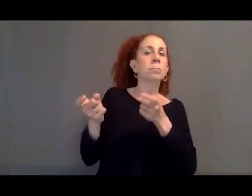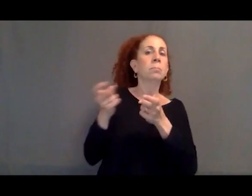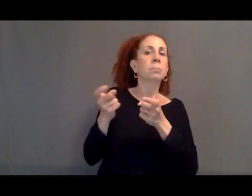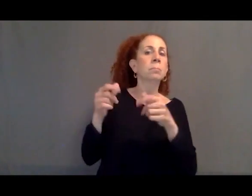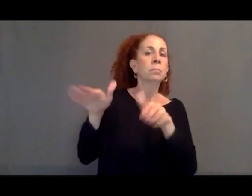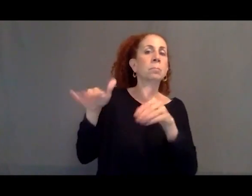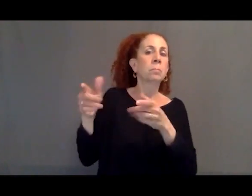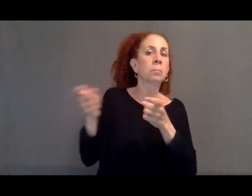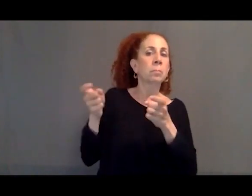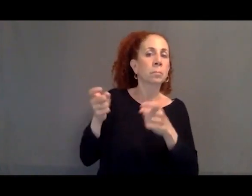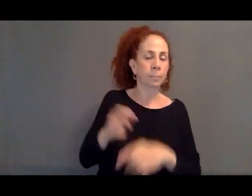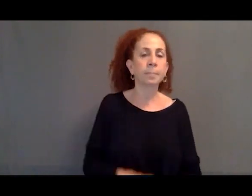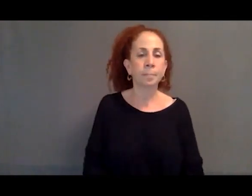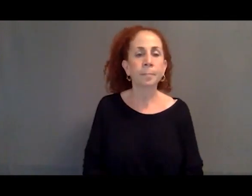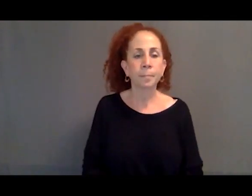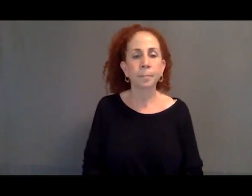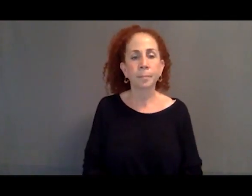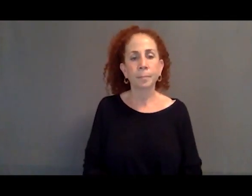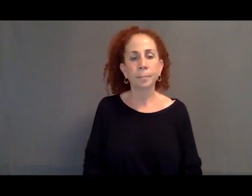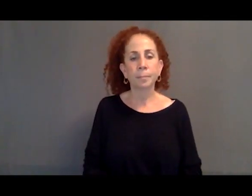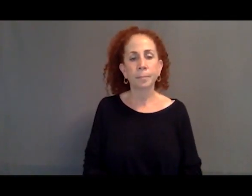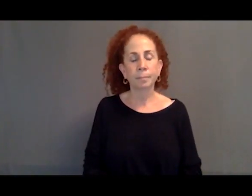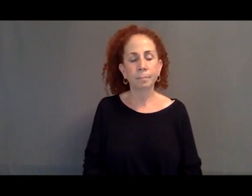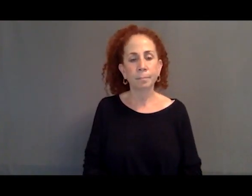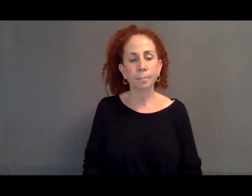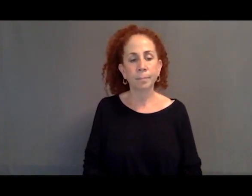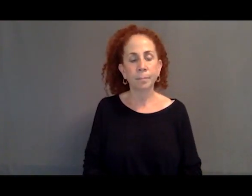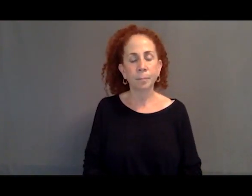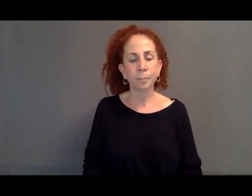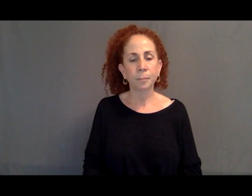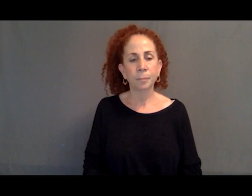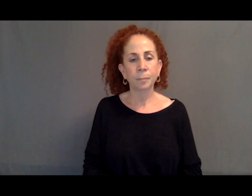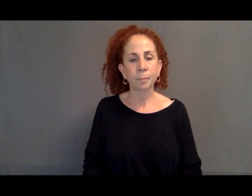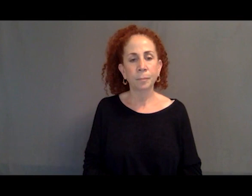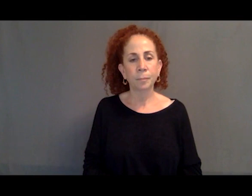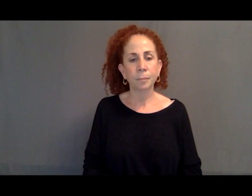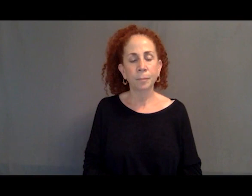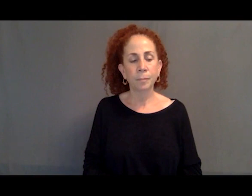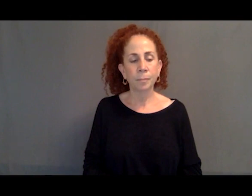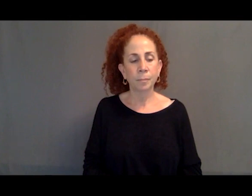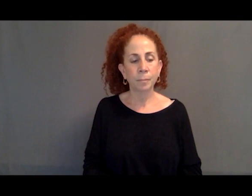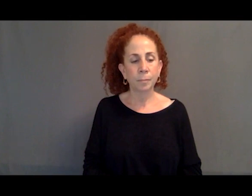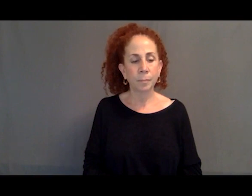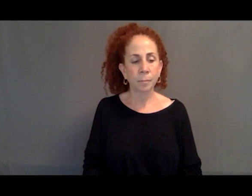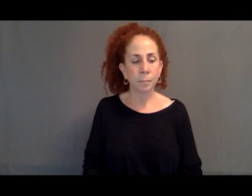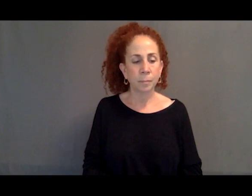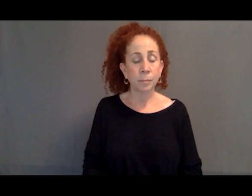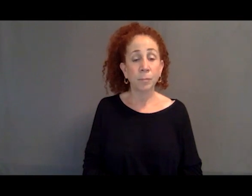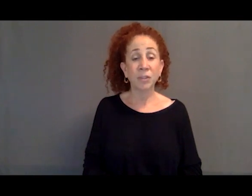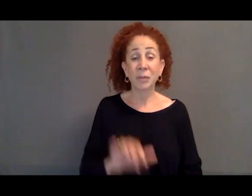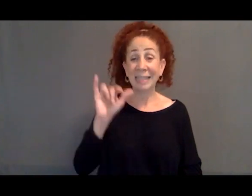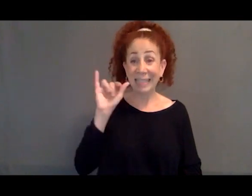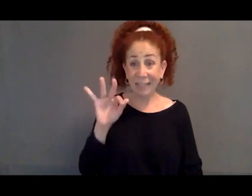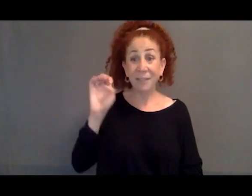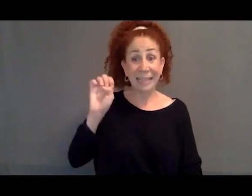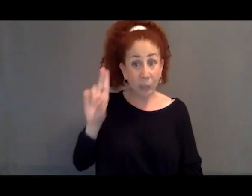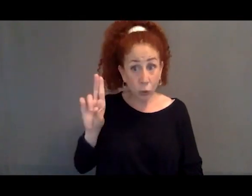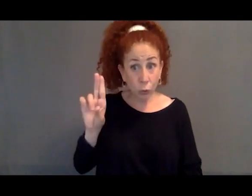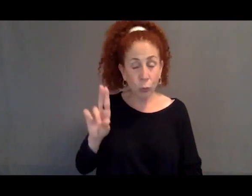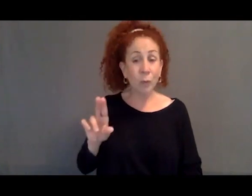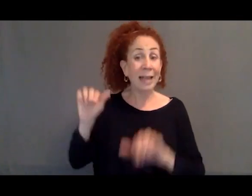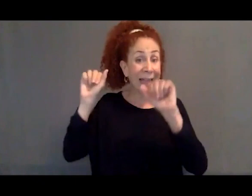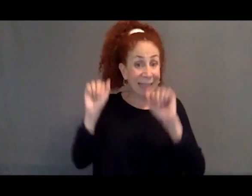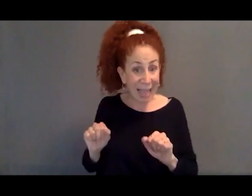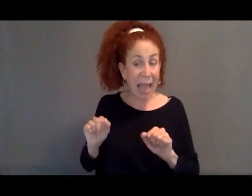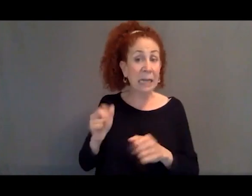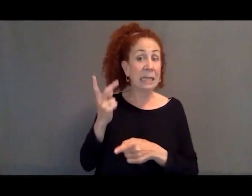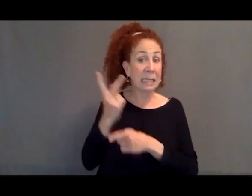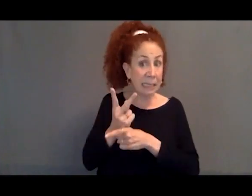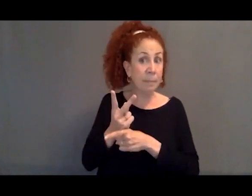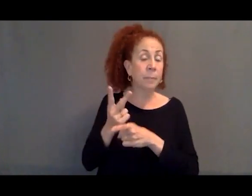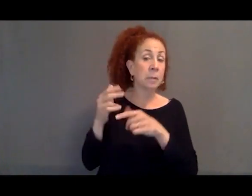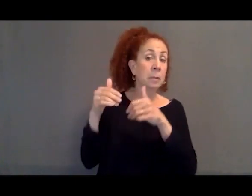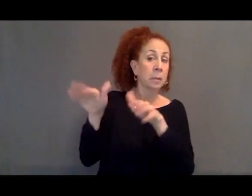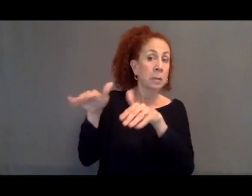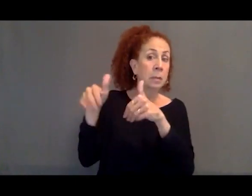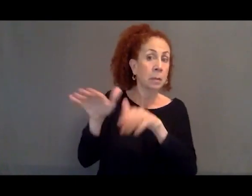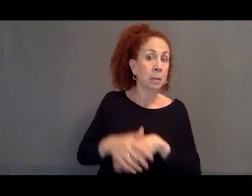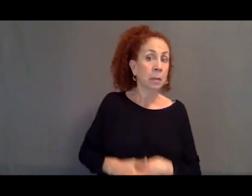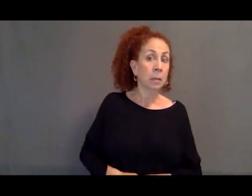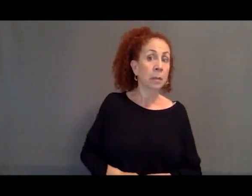So if the EU can manage to keep those people who are displaced